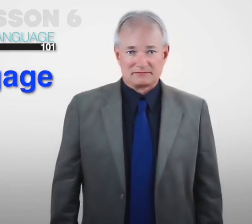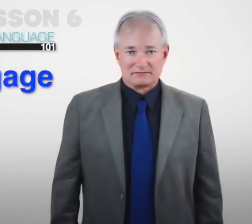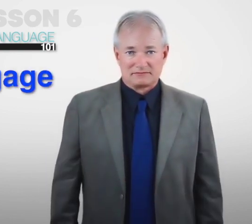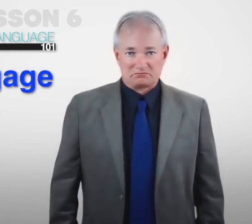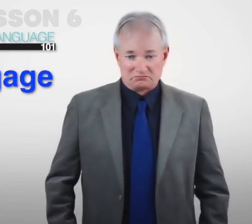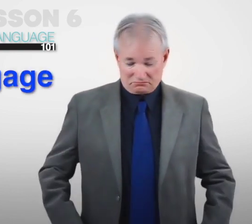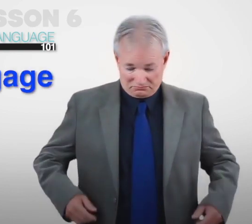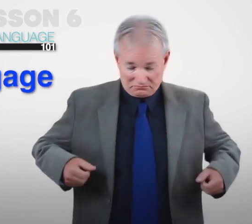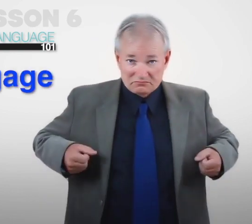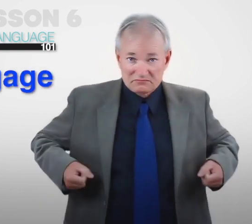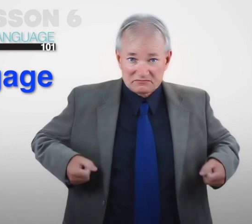Luggage.